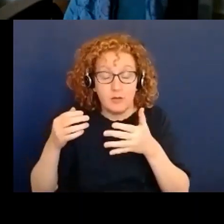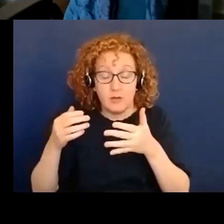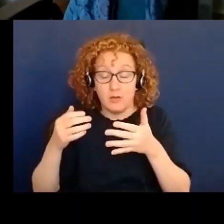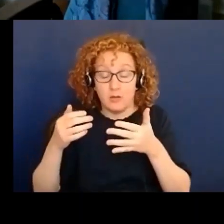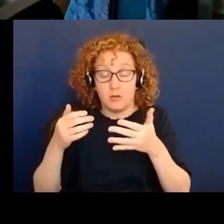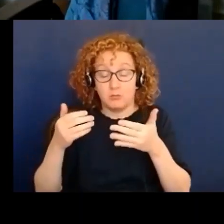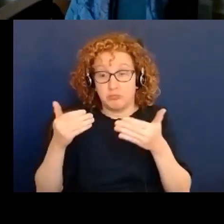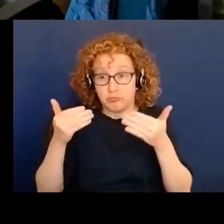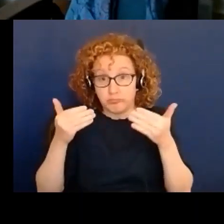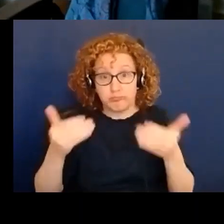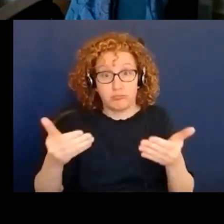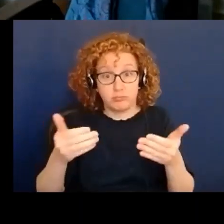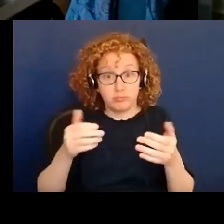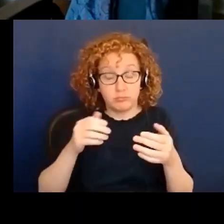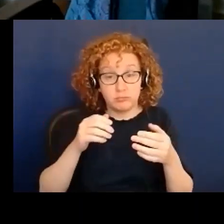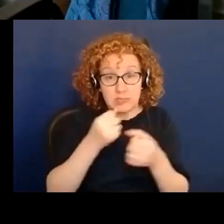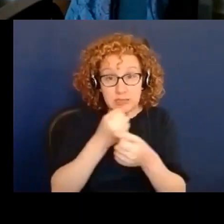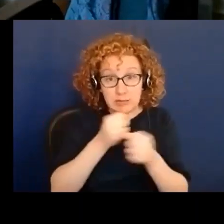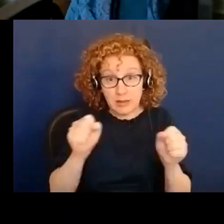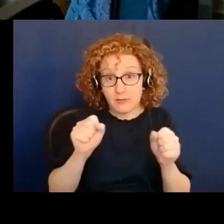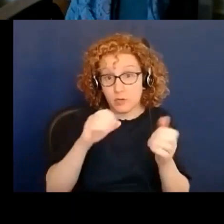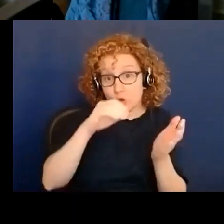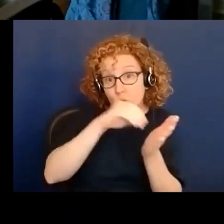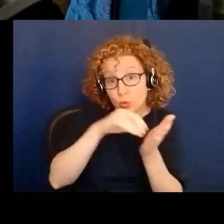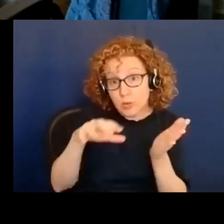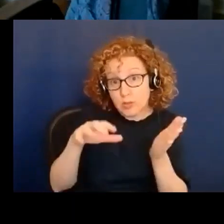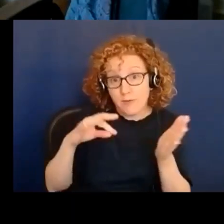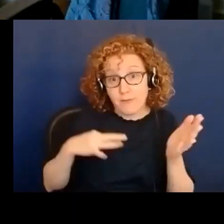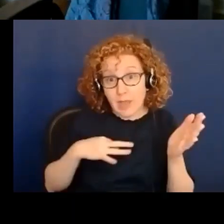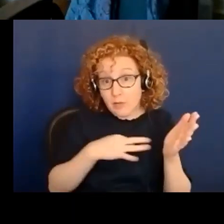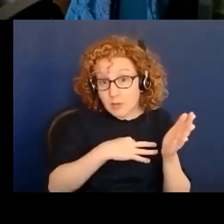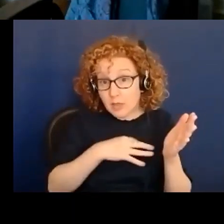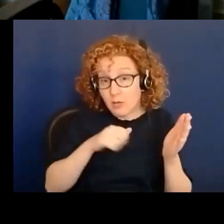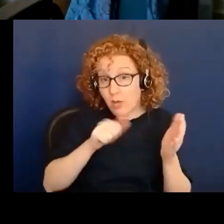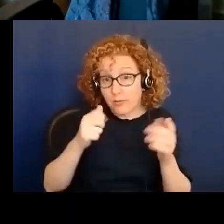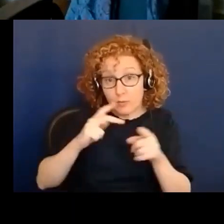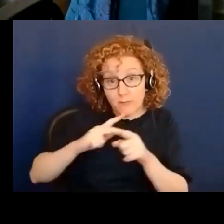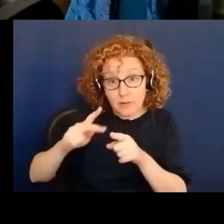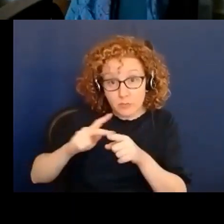it's safe for students or faculty or other professionals to travel so the idea is that we're